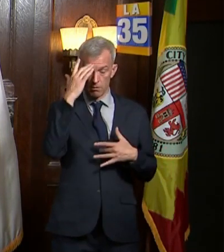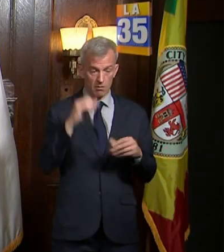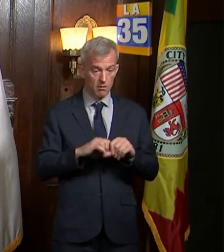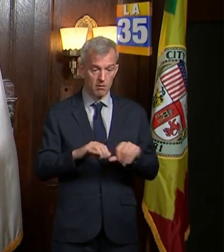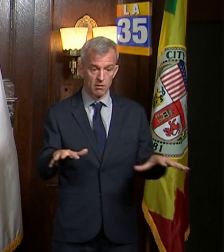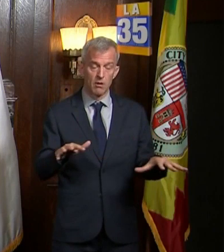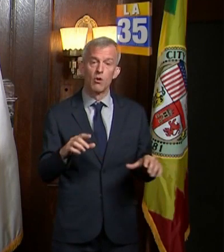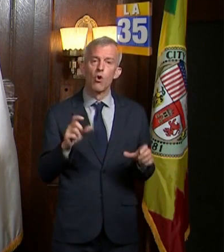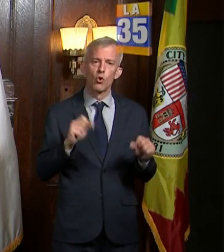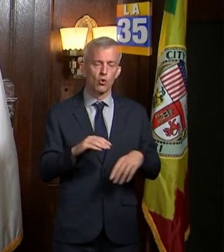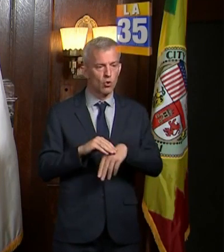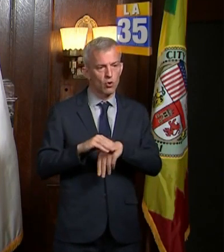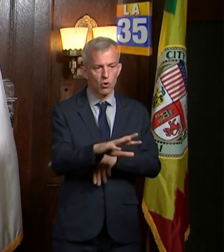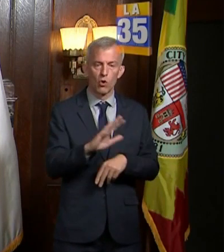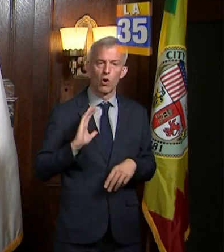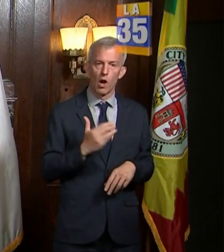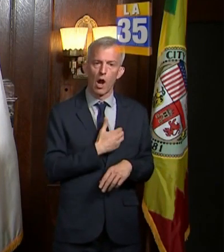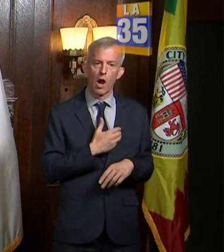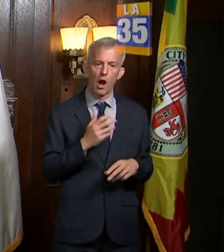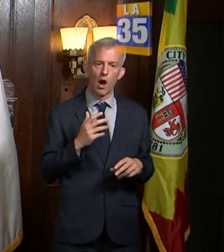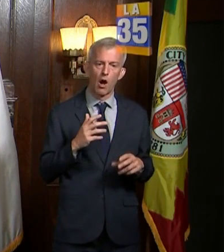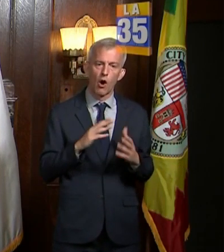SAFE AT HOME WE KNOW TOO MANY ANGELENOS DON'T HAVE THAT OPTION, THEY HAVE NO HOME TO GO TO.